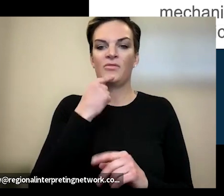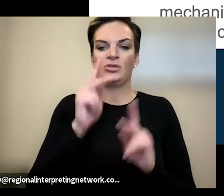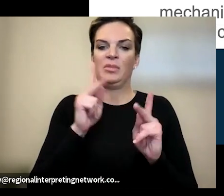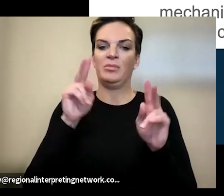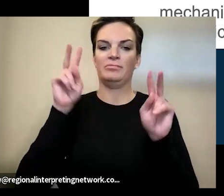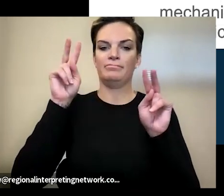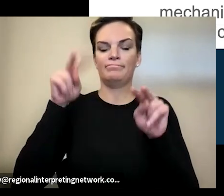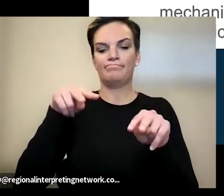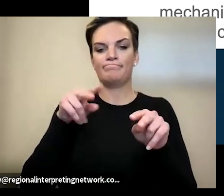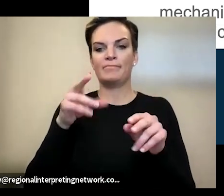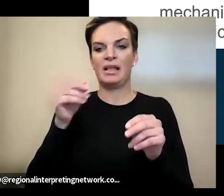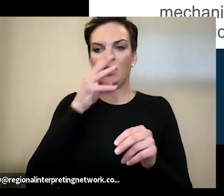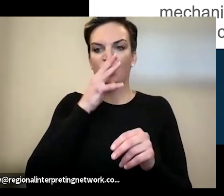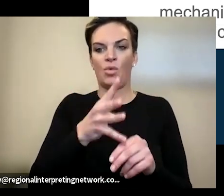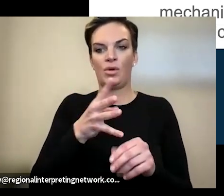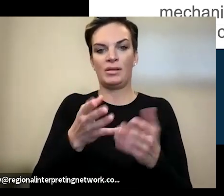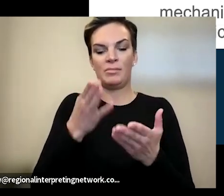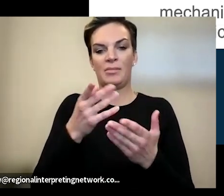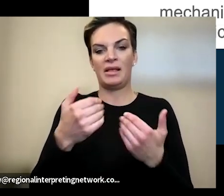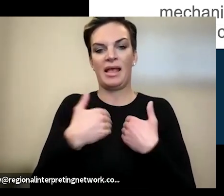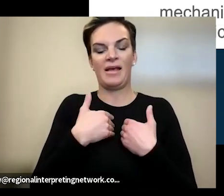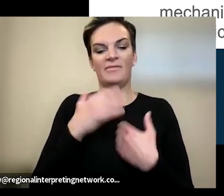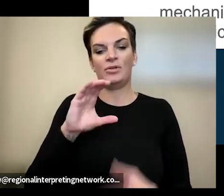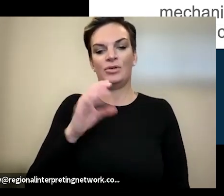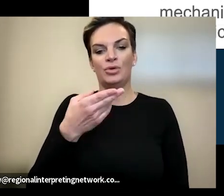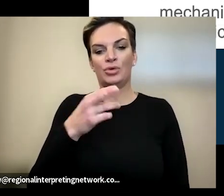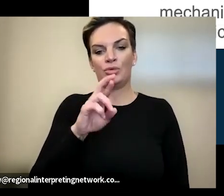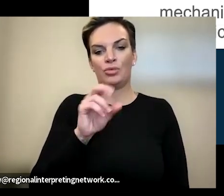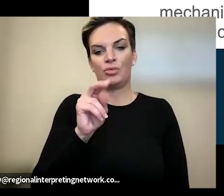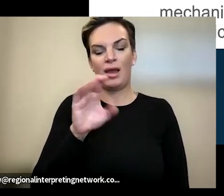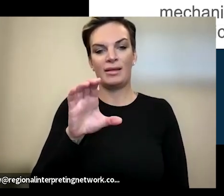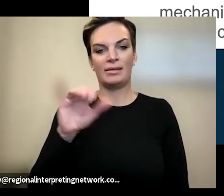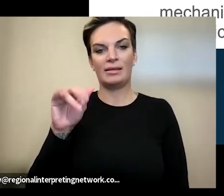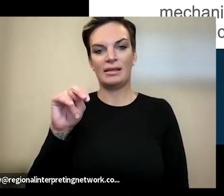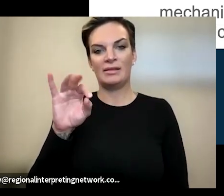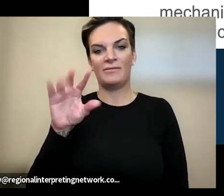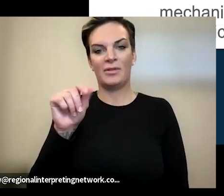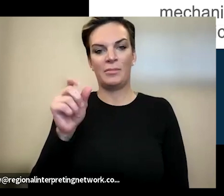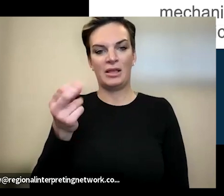ignoring the possibility of chronic inflammation as a causal mechanism that is contributing to